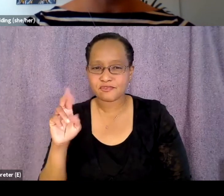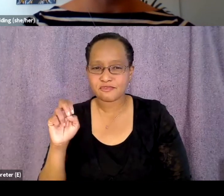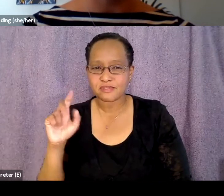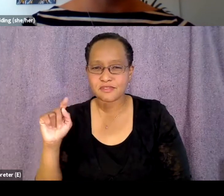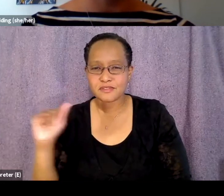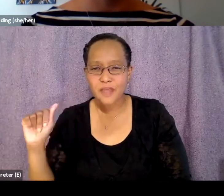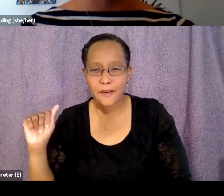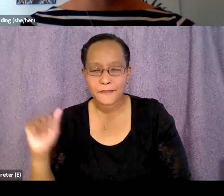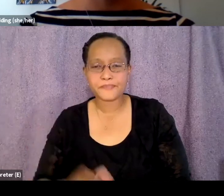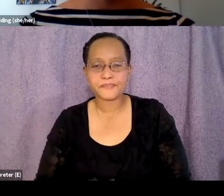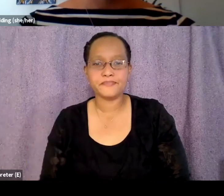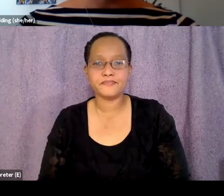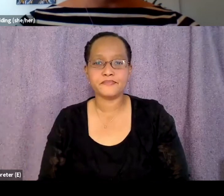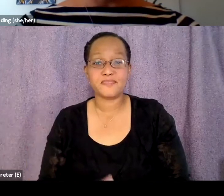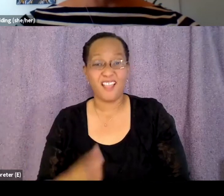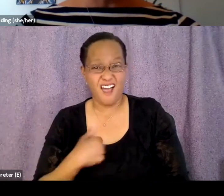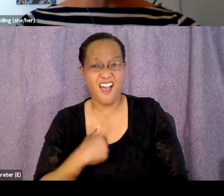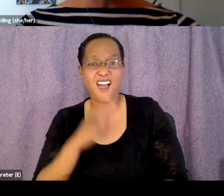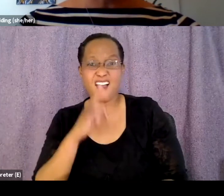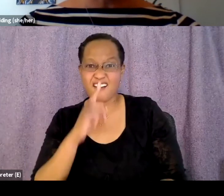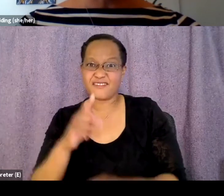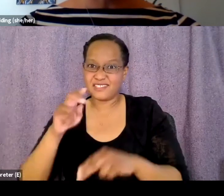Keah Brown: I've literally sat and thought about this question long before anybody ever